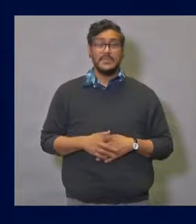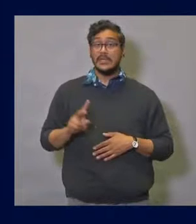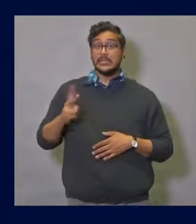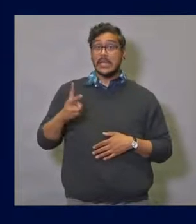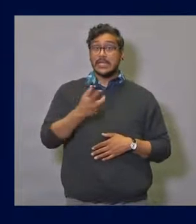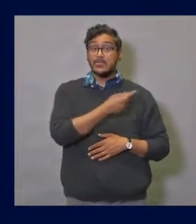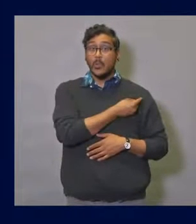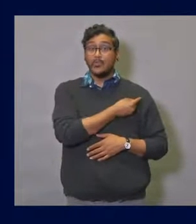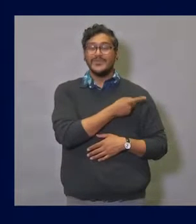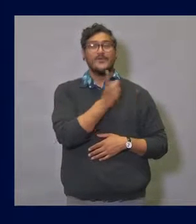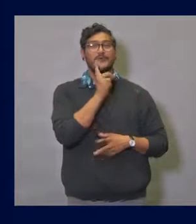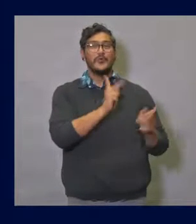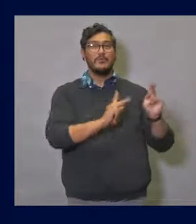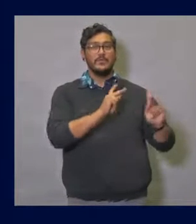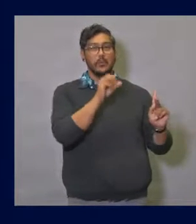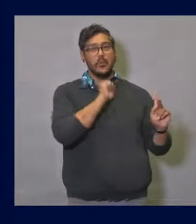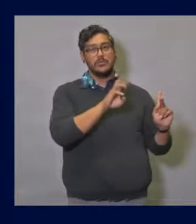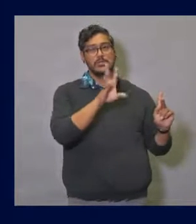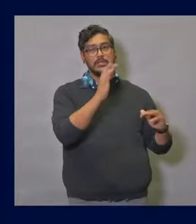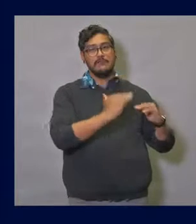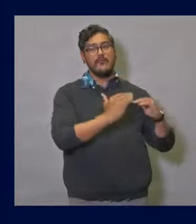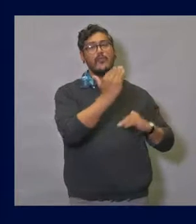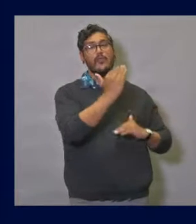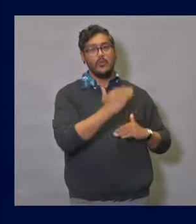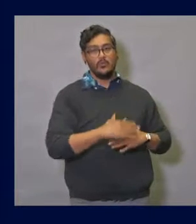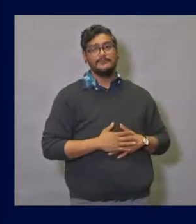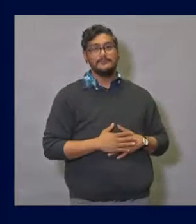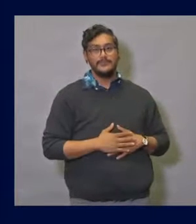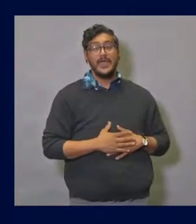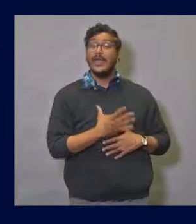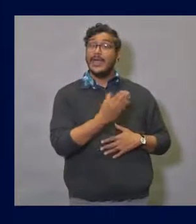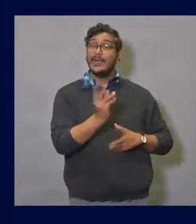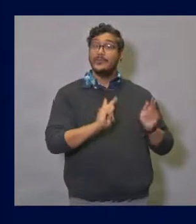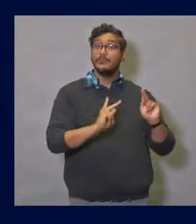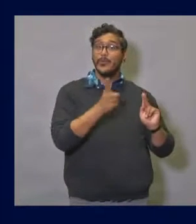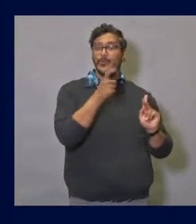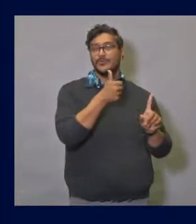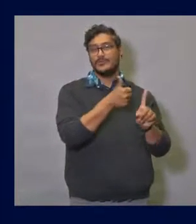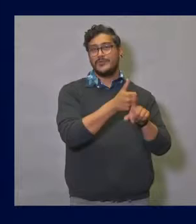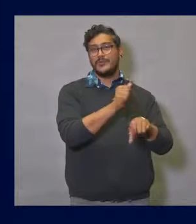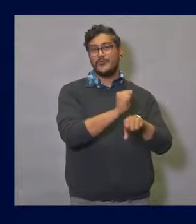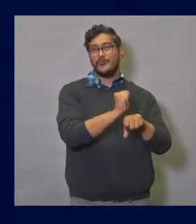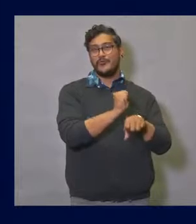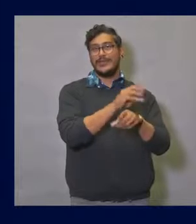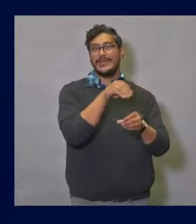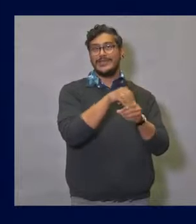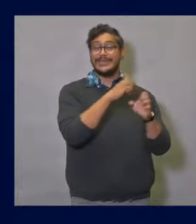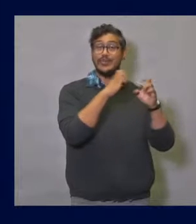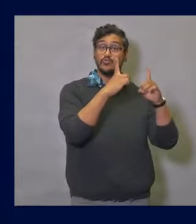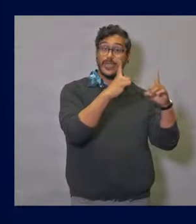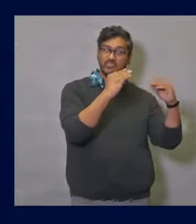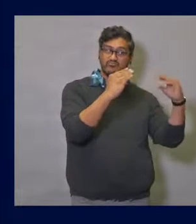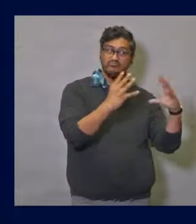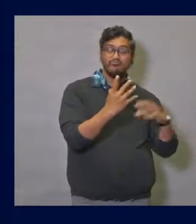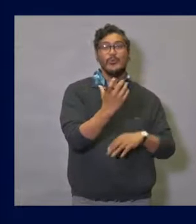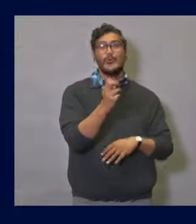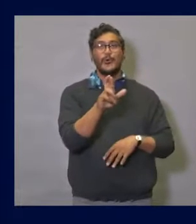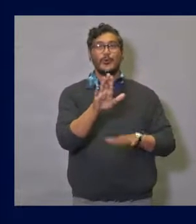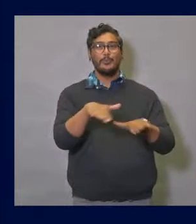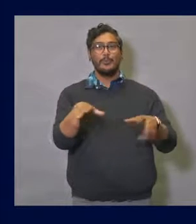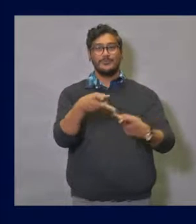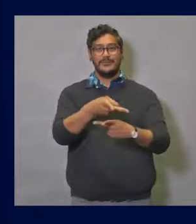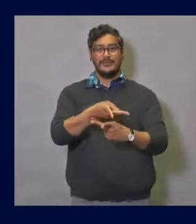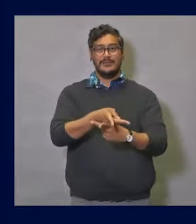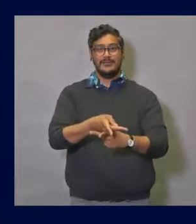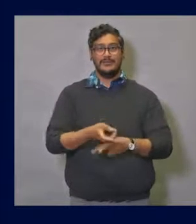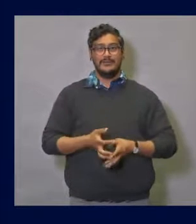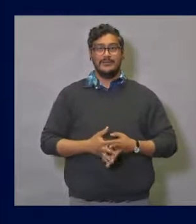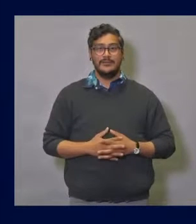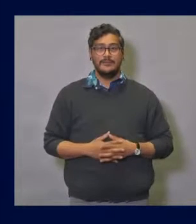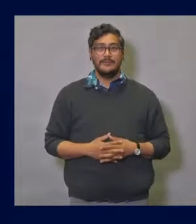DELICADAS DE SALUD.